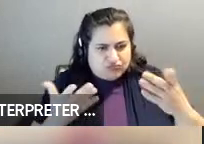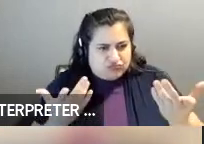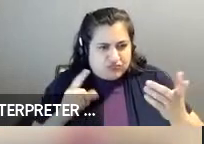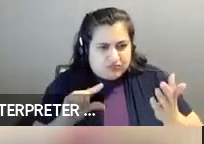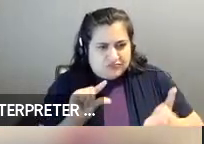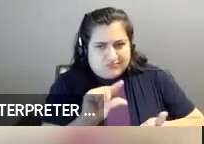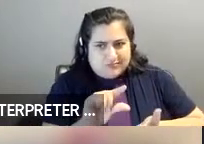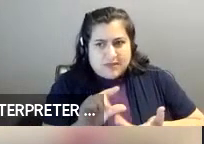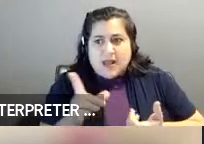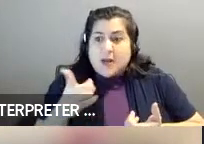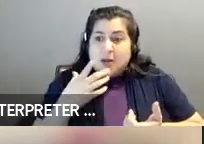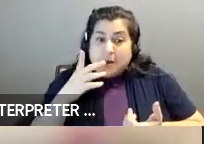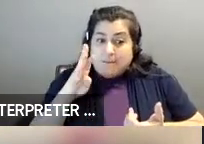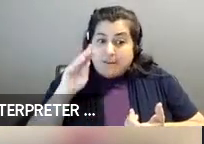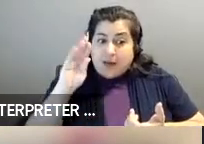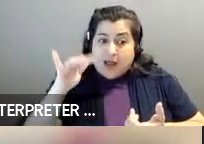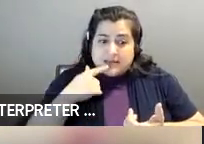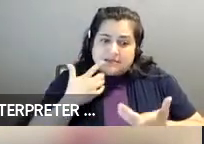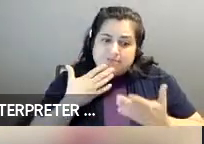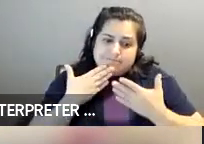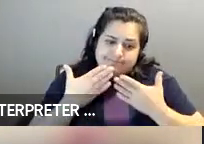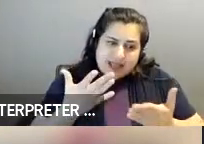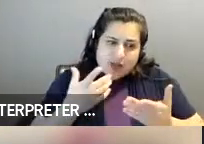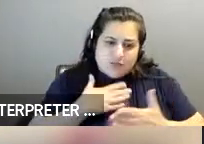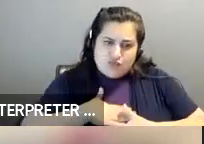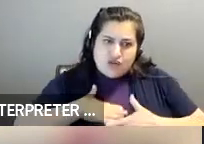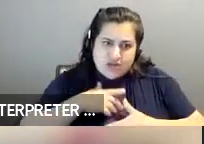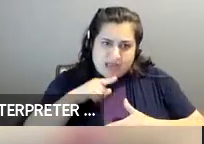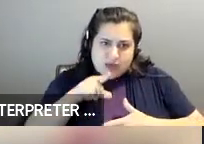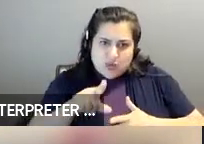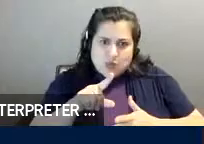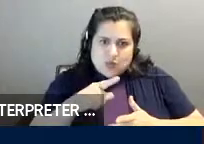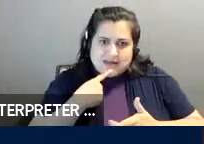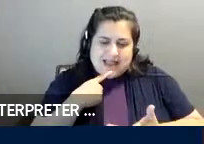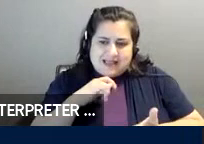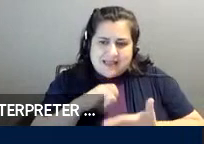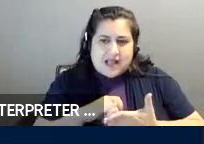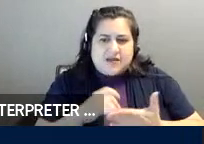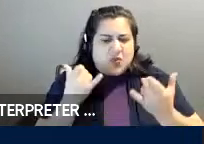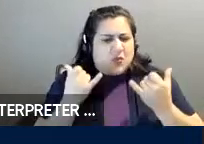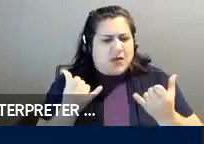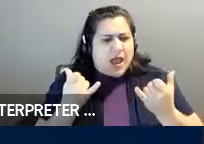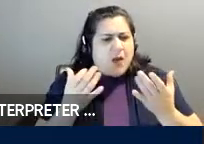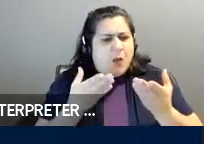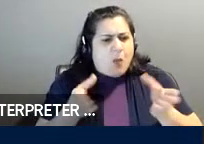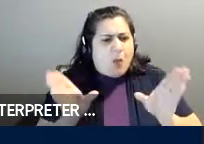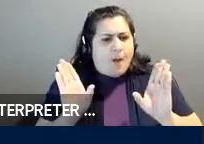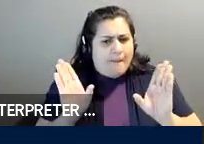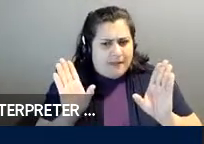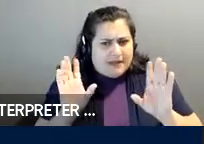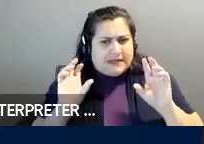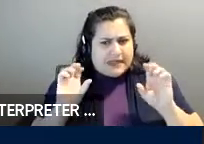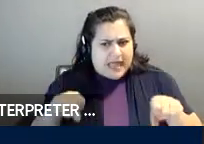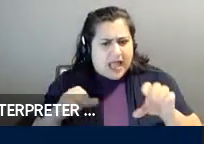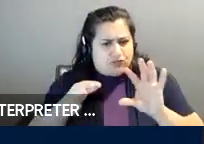Okay, so what we're gonna do now is that we're gonna open this up, and if you have any comment